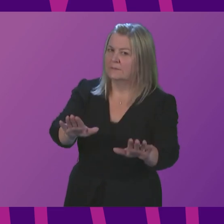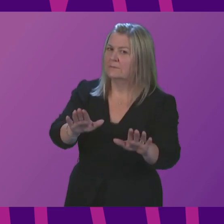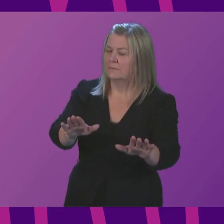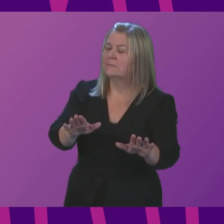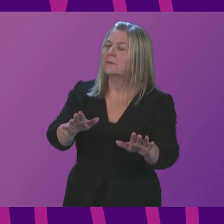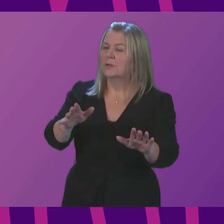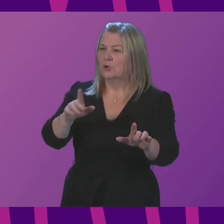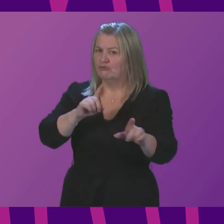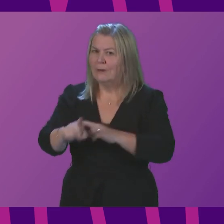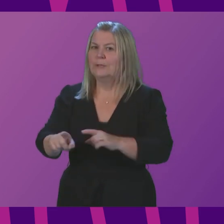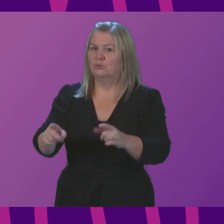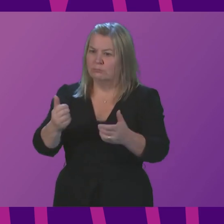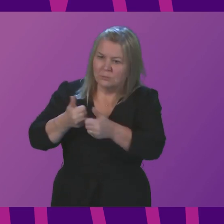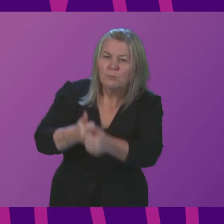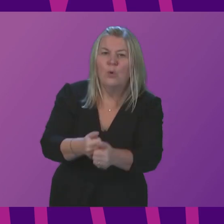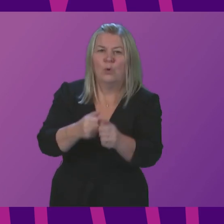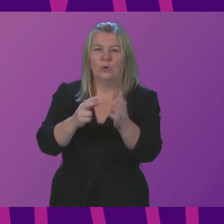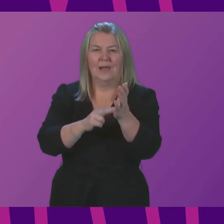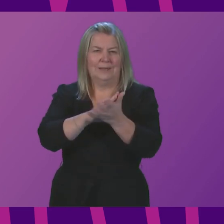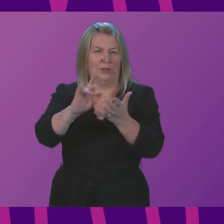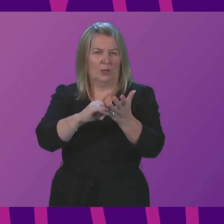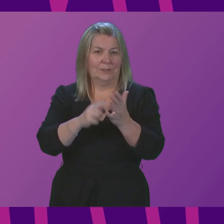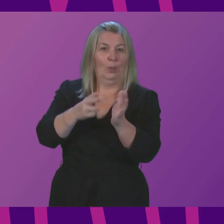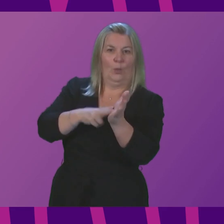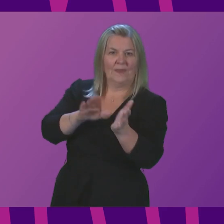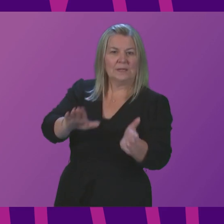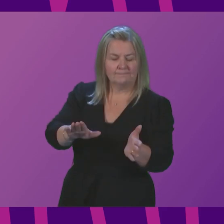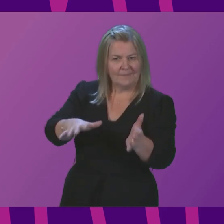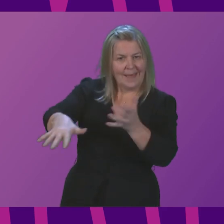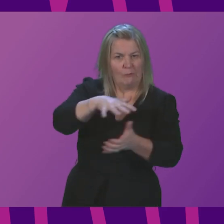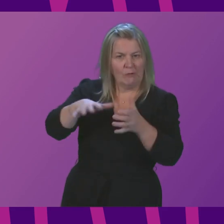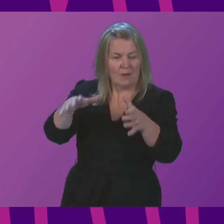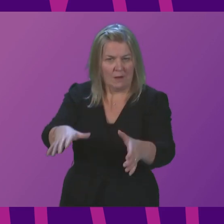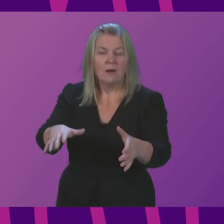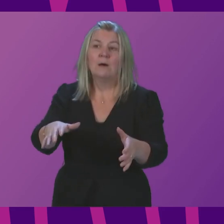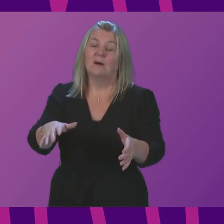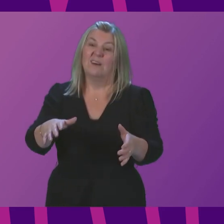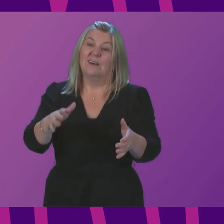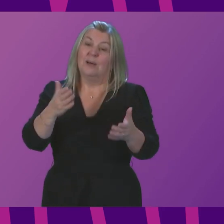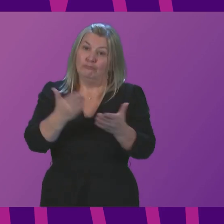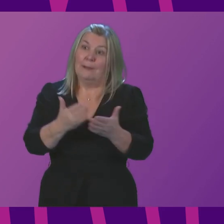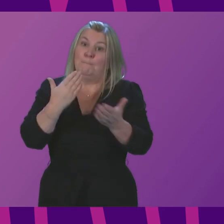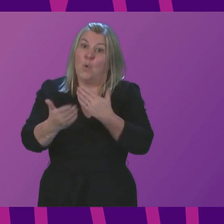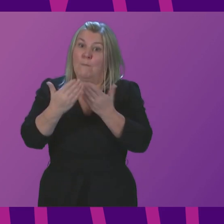improvements in that regard. More appointments—not simply in Lothian, but countrywide—are being